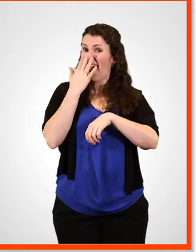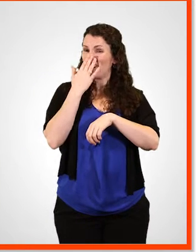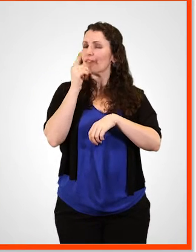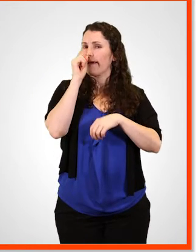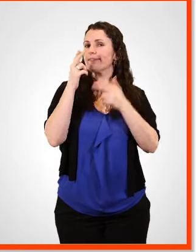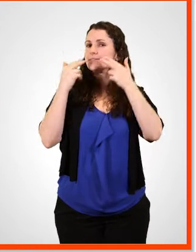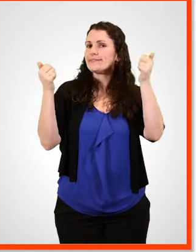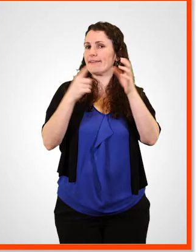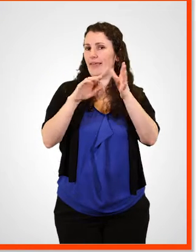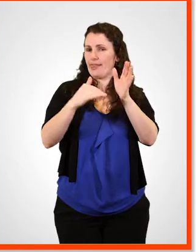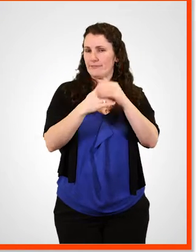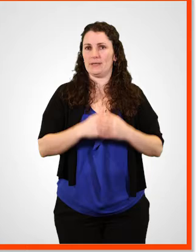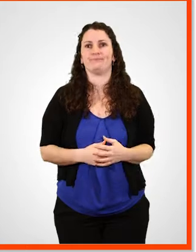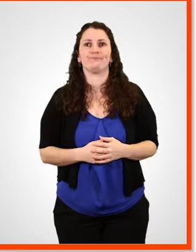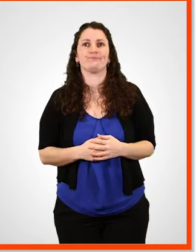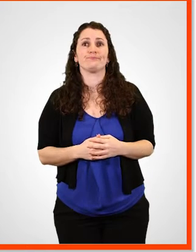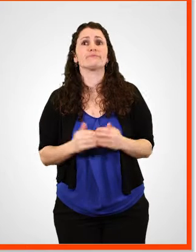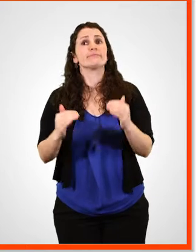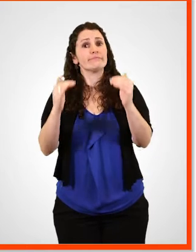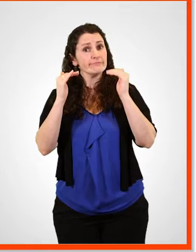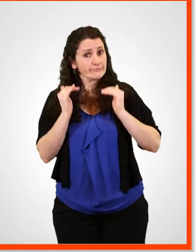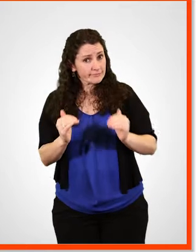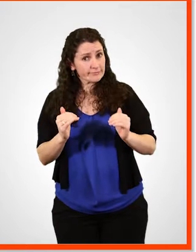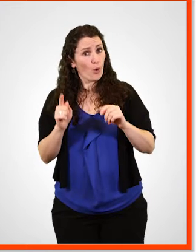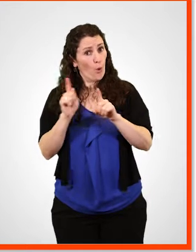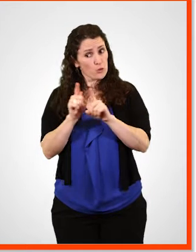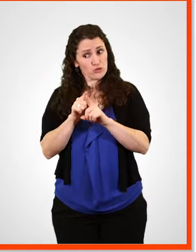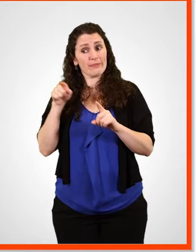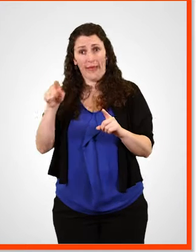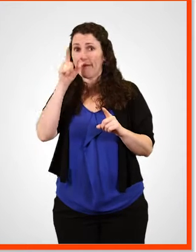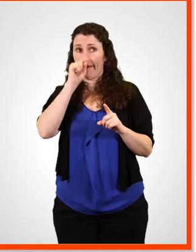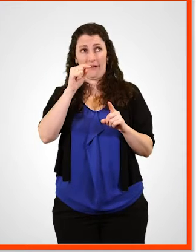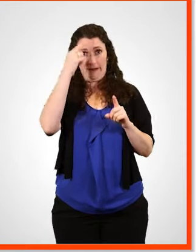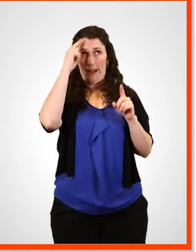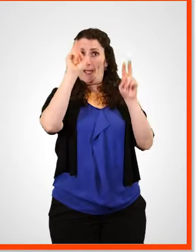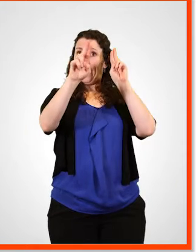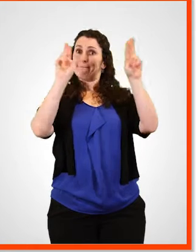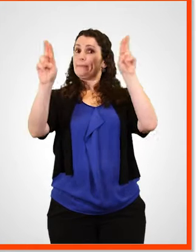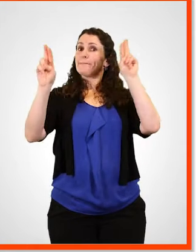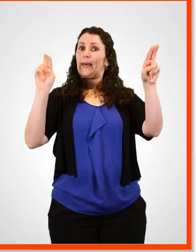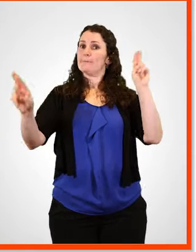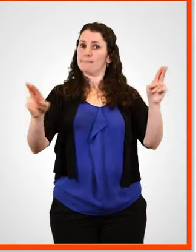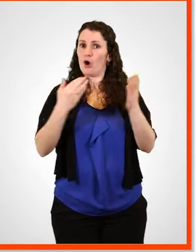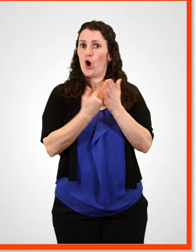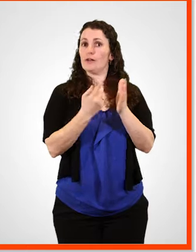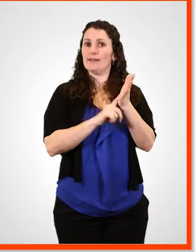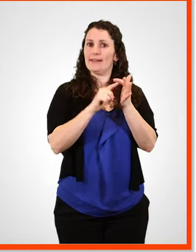They also are beginning to be able to name the letters and name the printed graphemes, so they know that that's an A